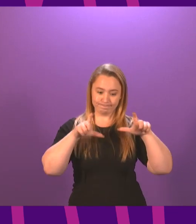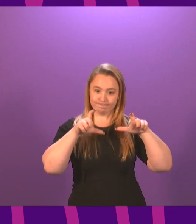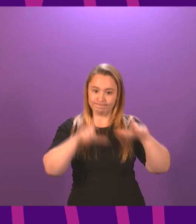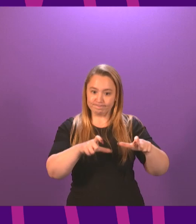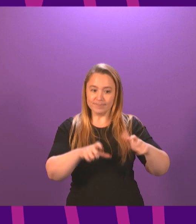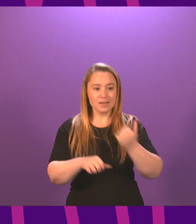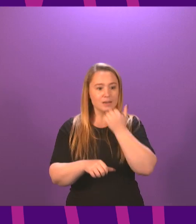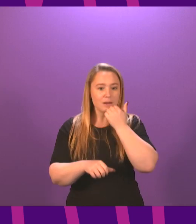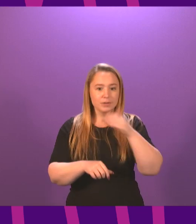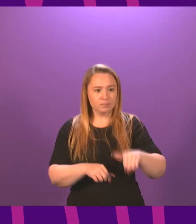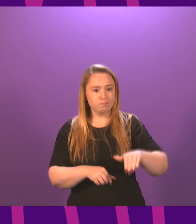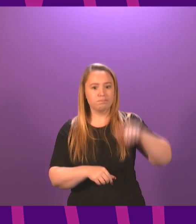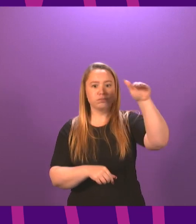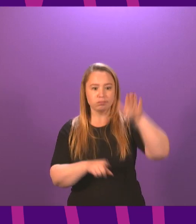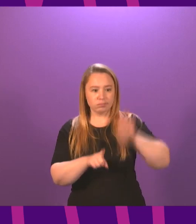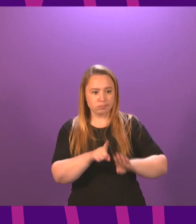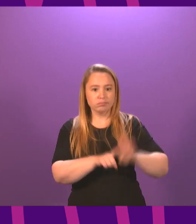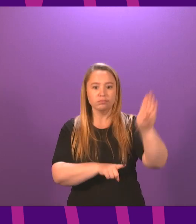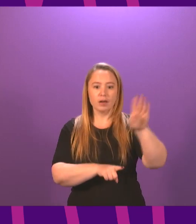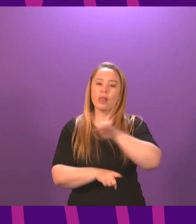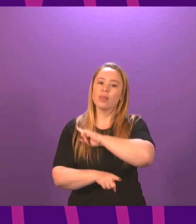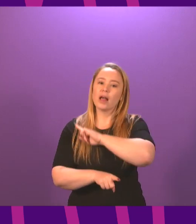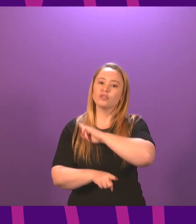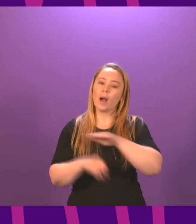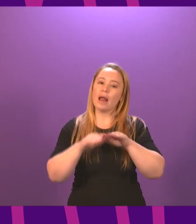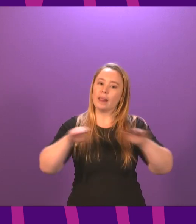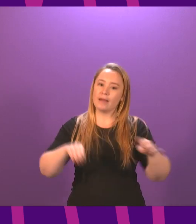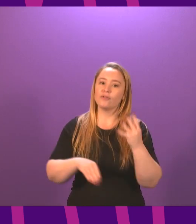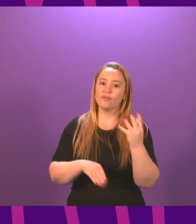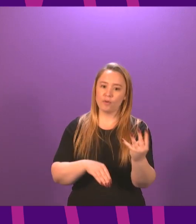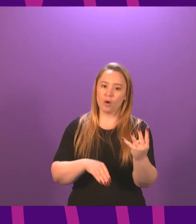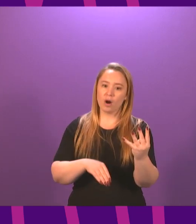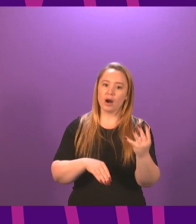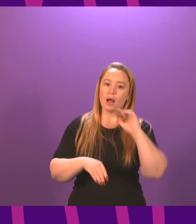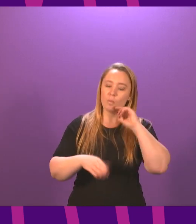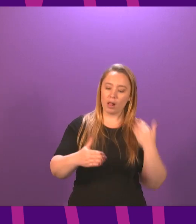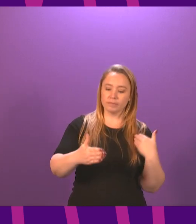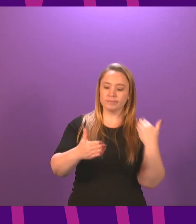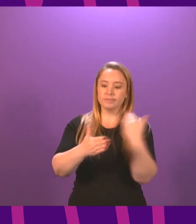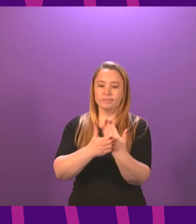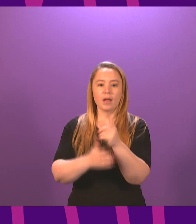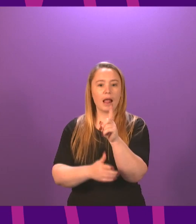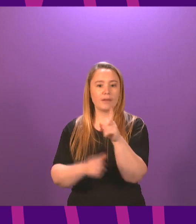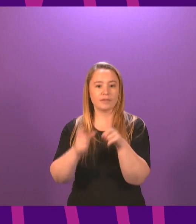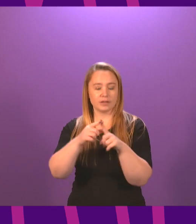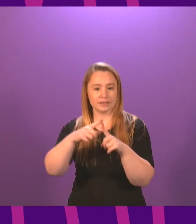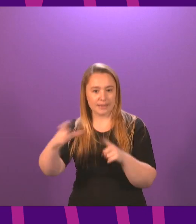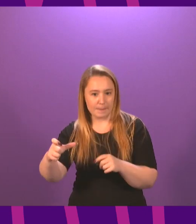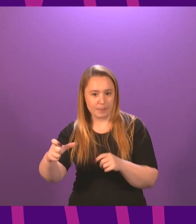have remained at stubbornly high levels, which is why it was put at level 4 and will continue at level 4 until 11 December.